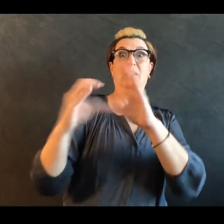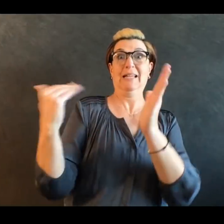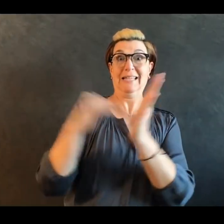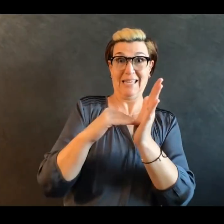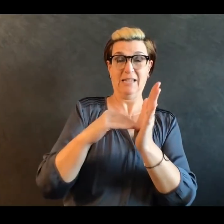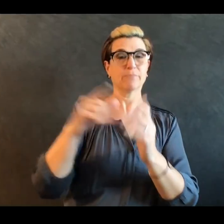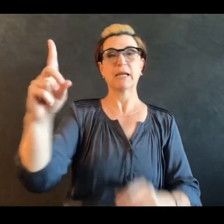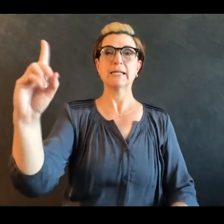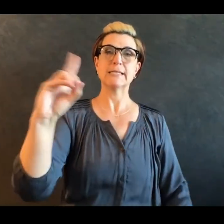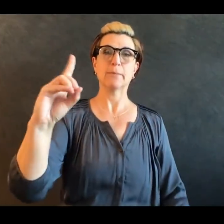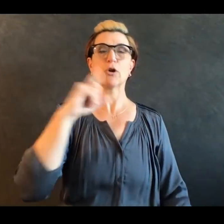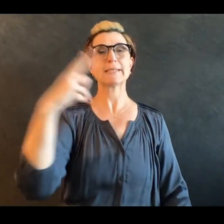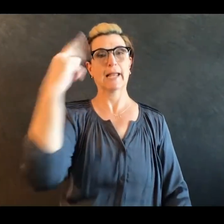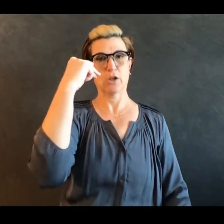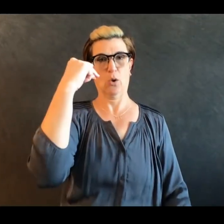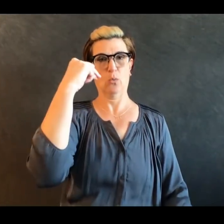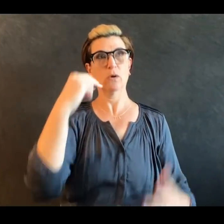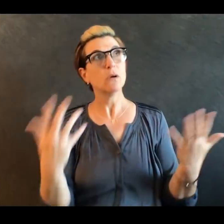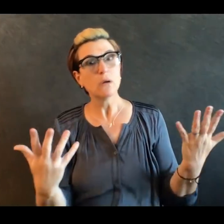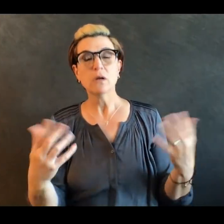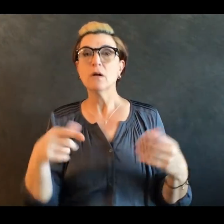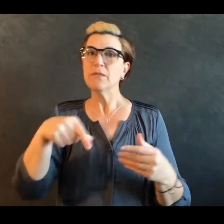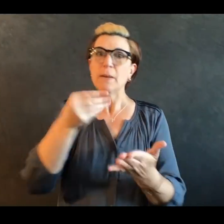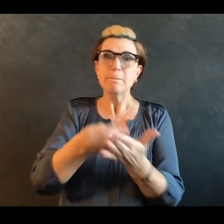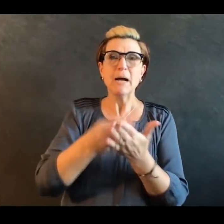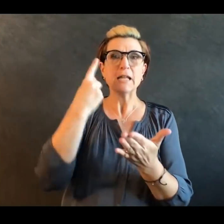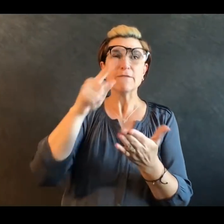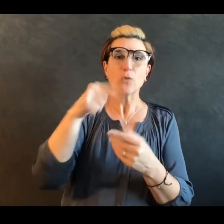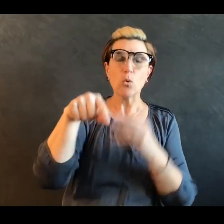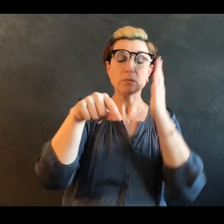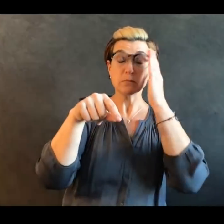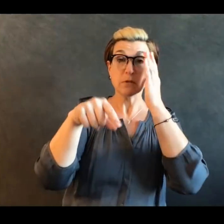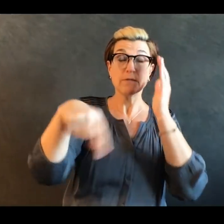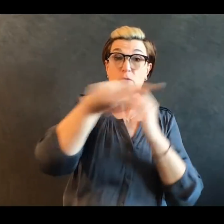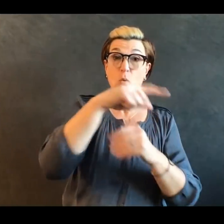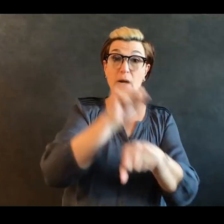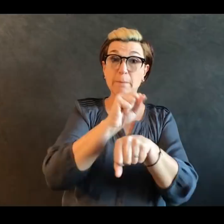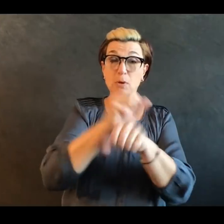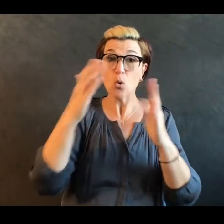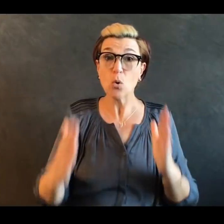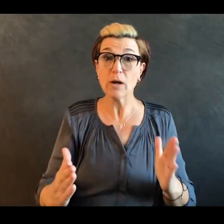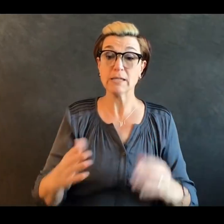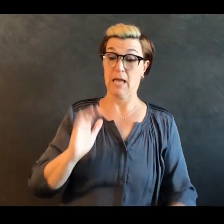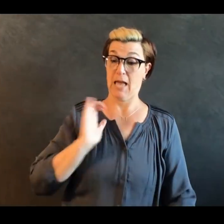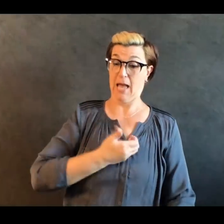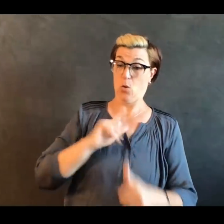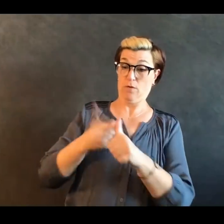the workers of our country phase one was three hundred and fifty billion dollars